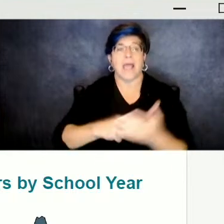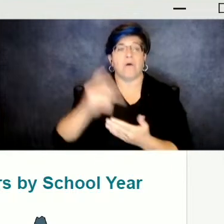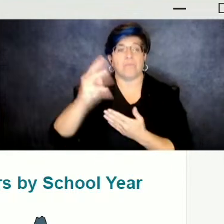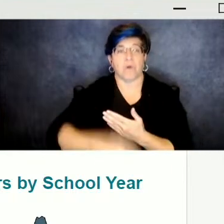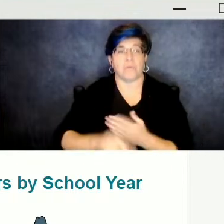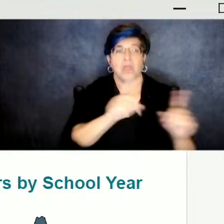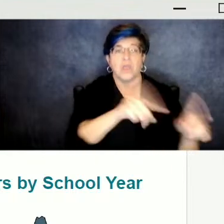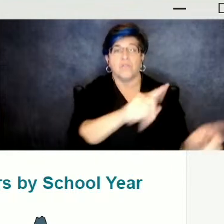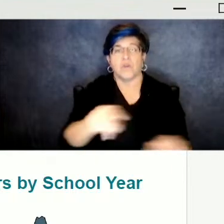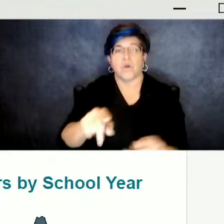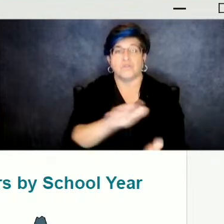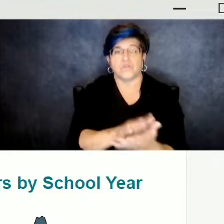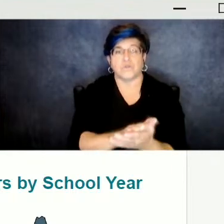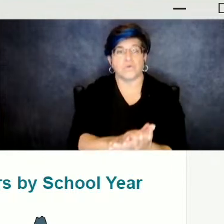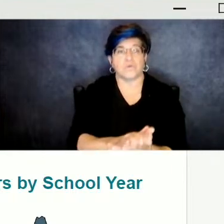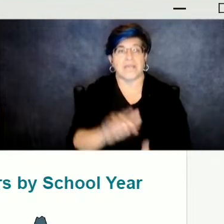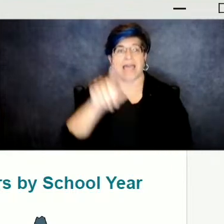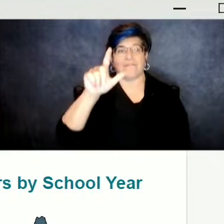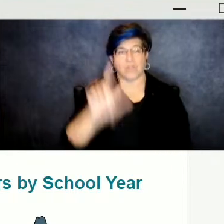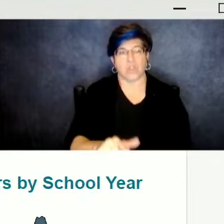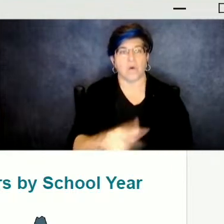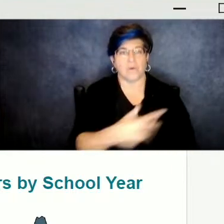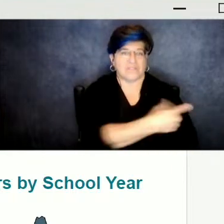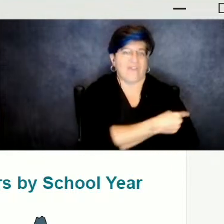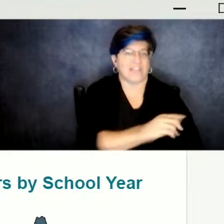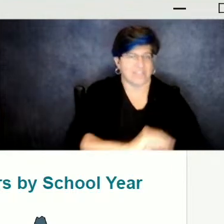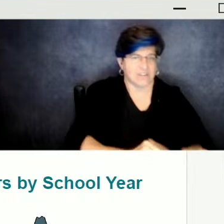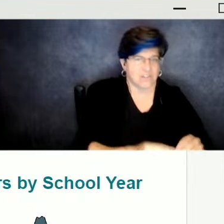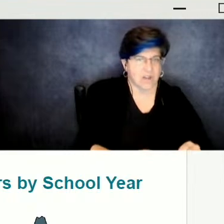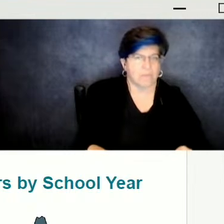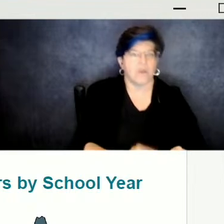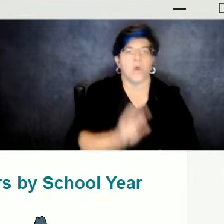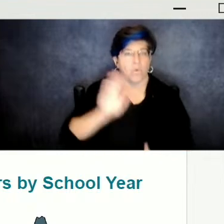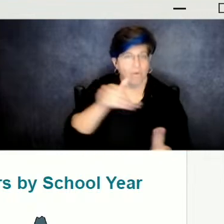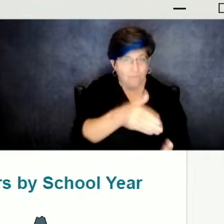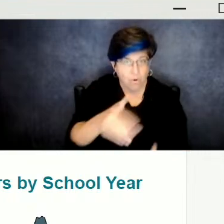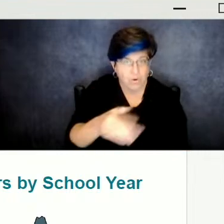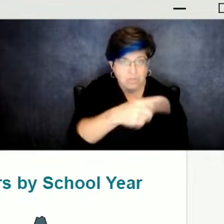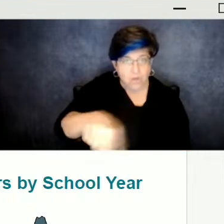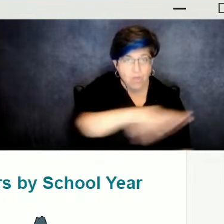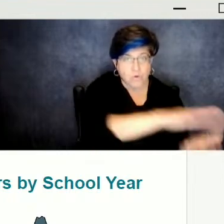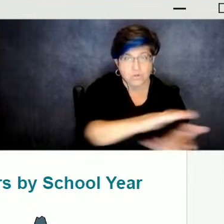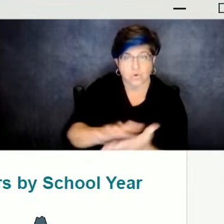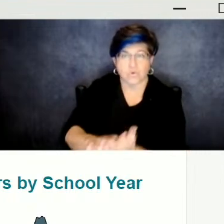ONSITE TO THE SCHOOLS THAT HAVE THE LOWEST VACCINATION RATES.